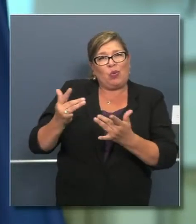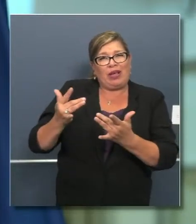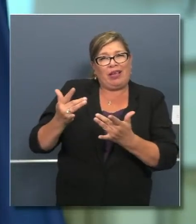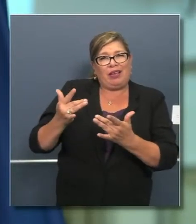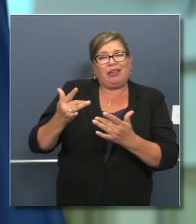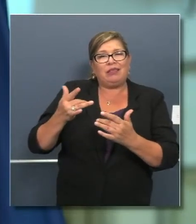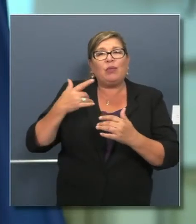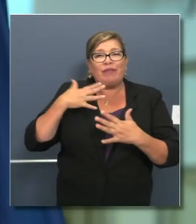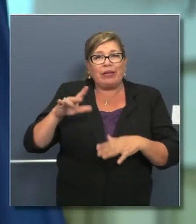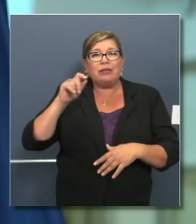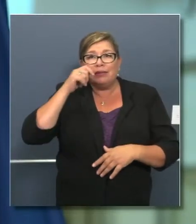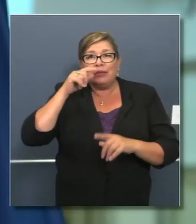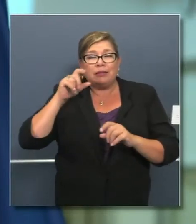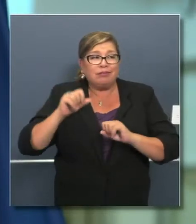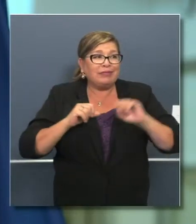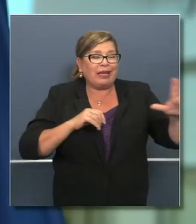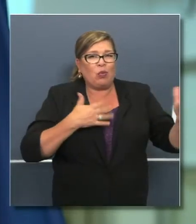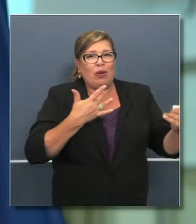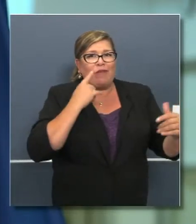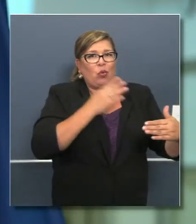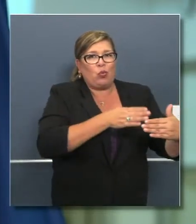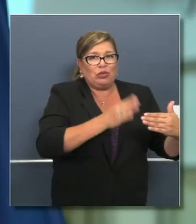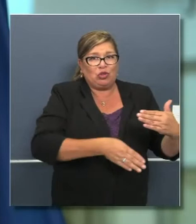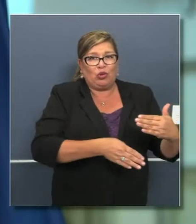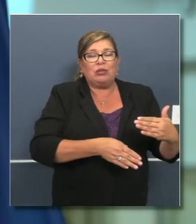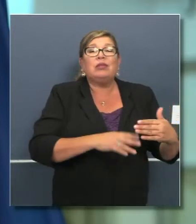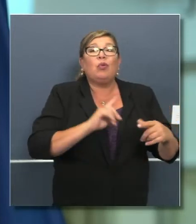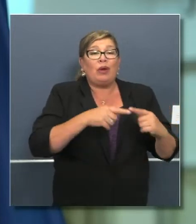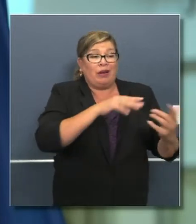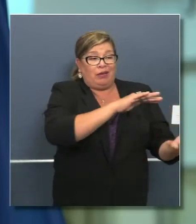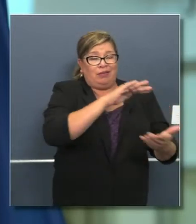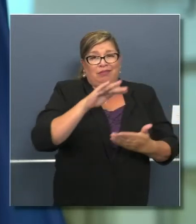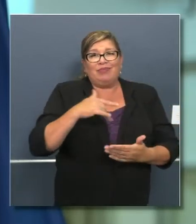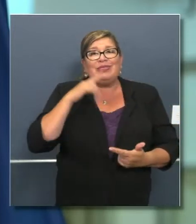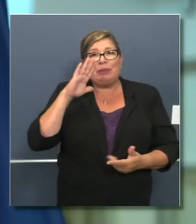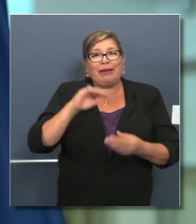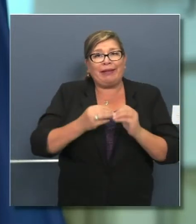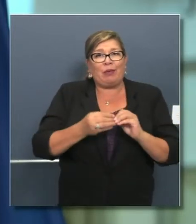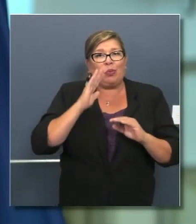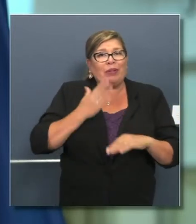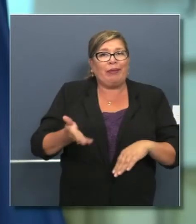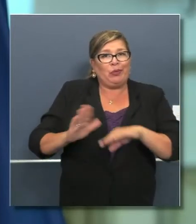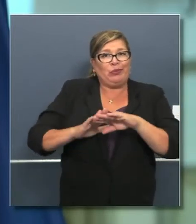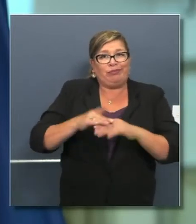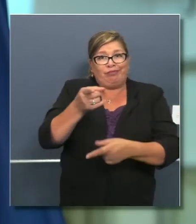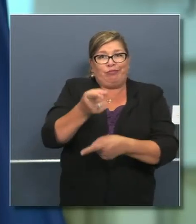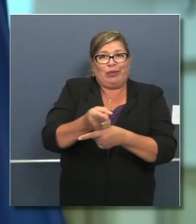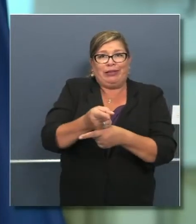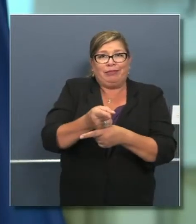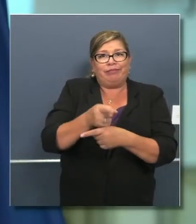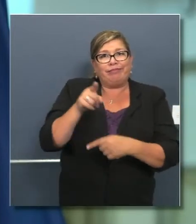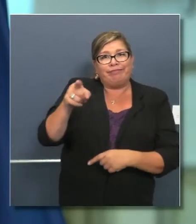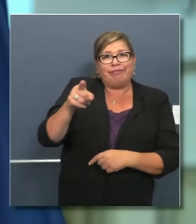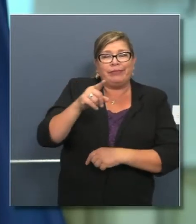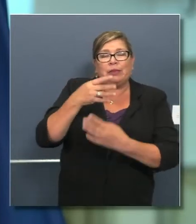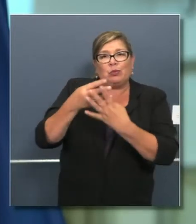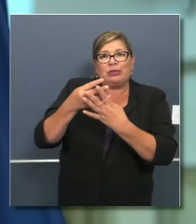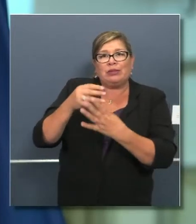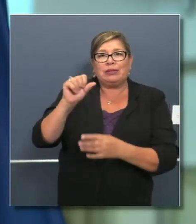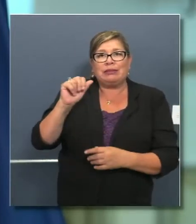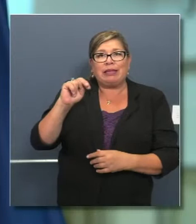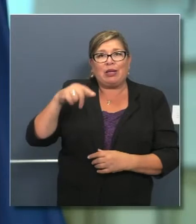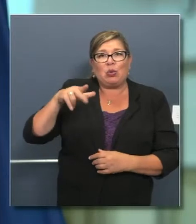back we expect that number to increase you're right San Quentin is a concern we've had other